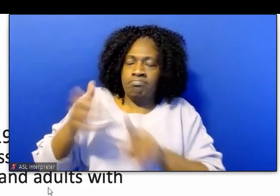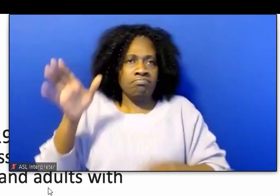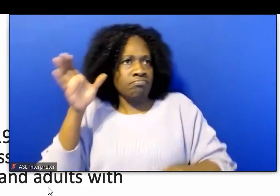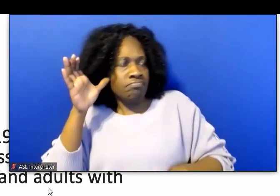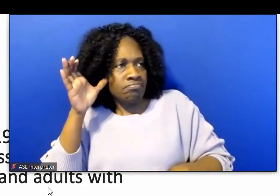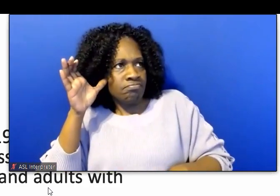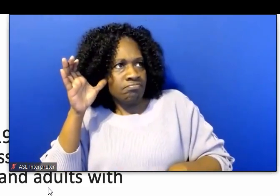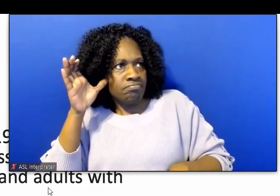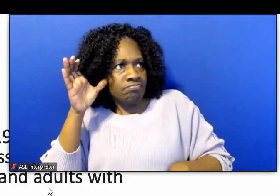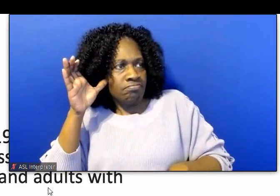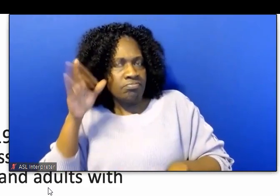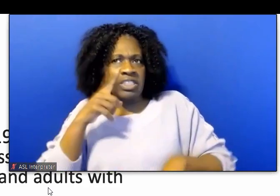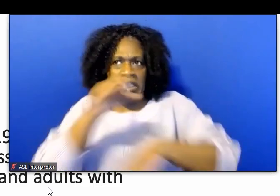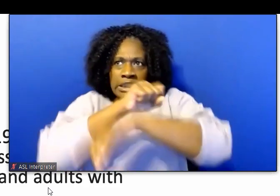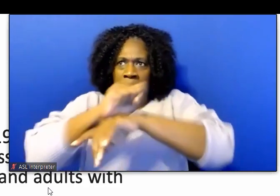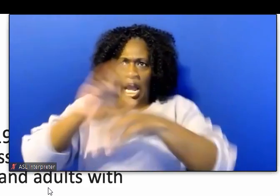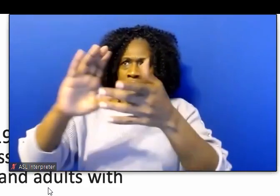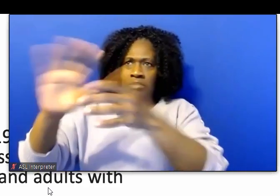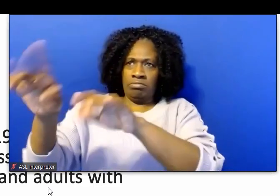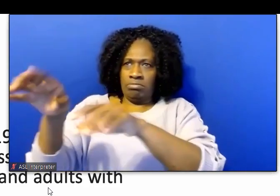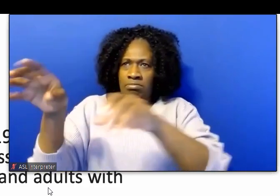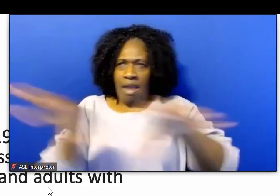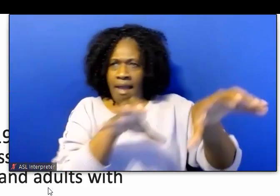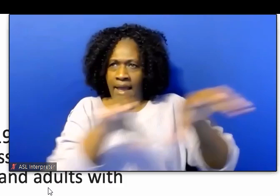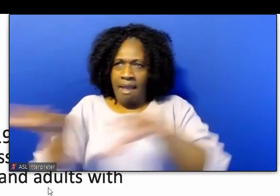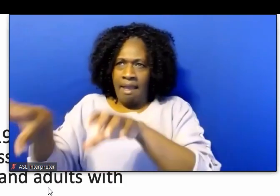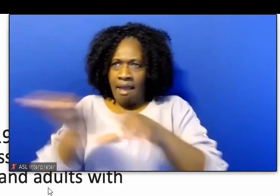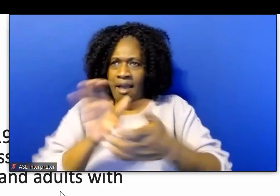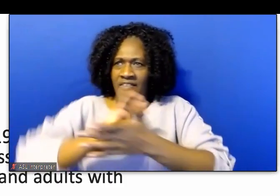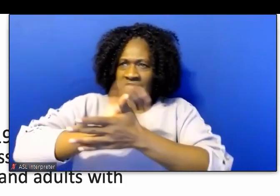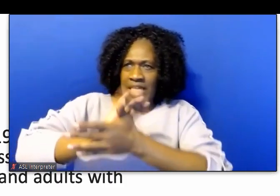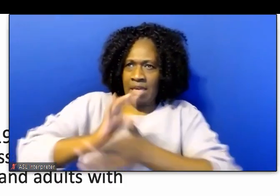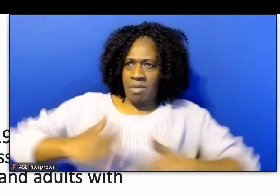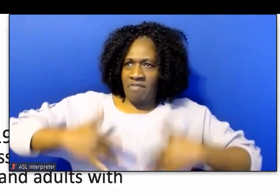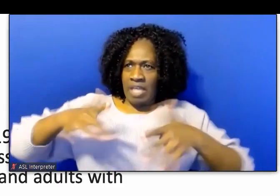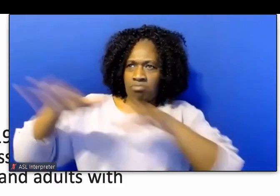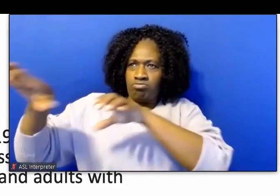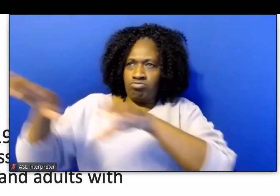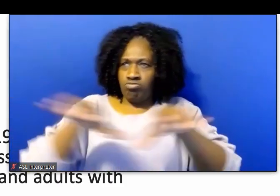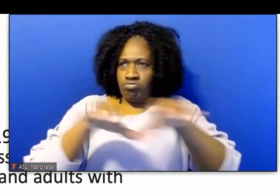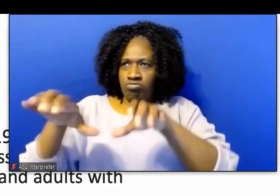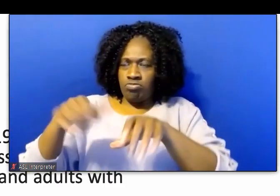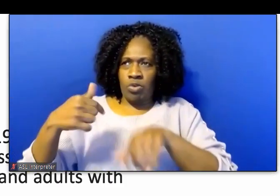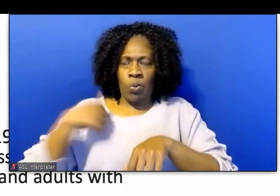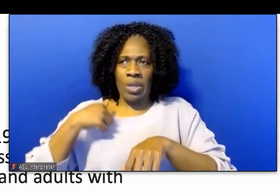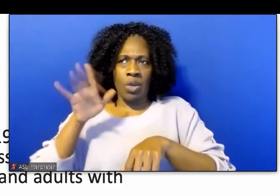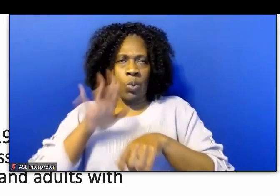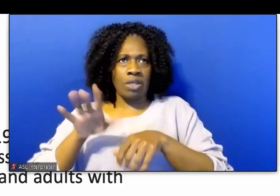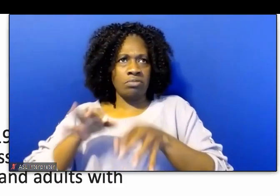on a stage or a film or an event. Stay tuned, we're going to be providing another workshop